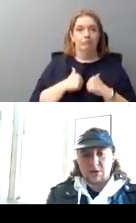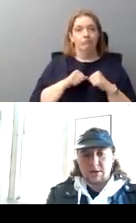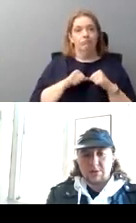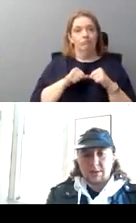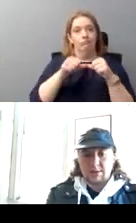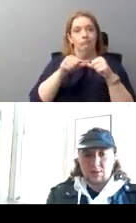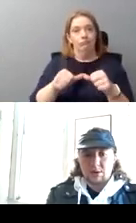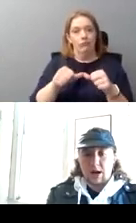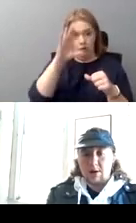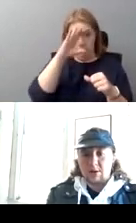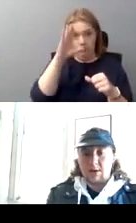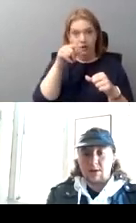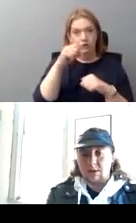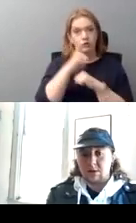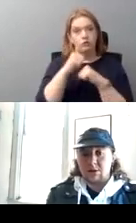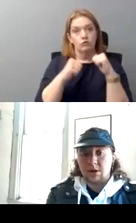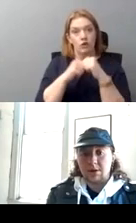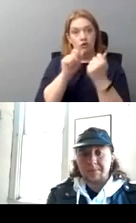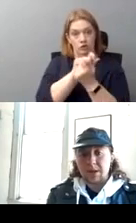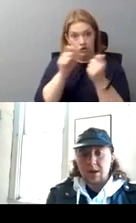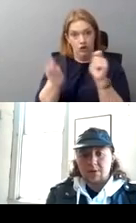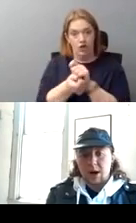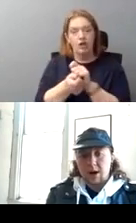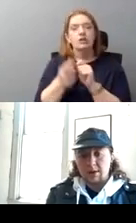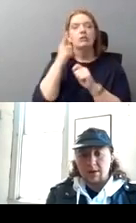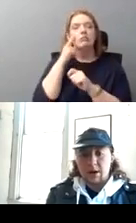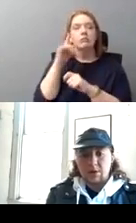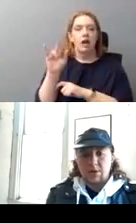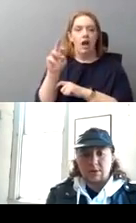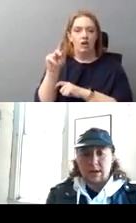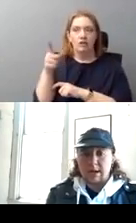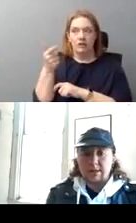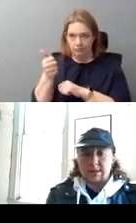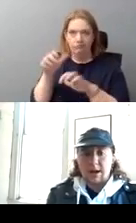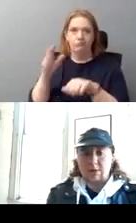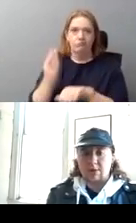change because of the work Ireland undertook. For Ireland the house was and is an actor in